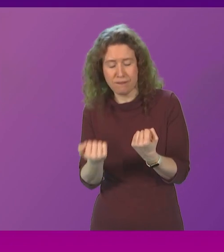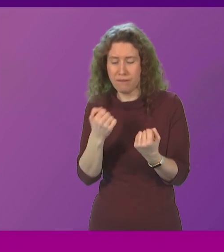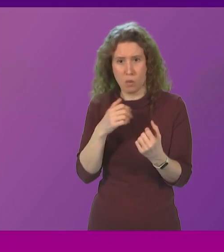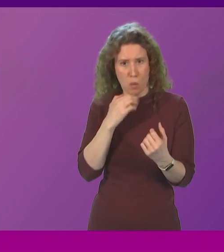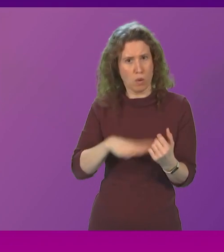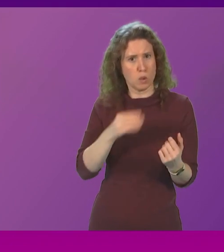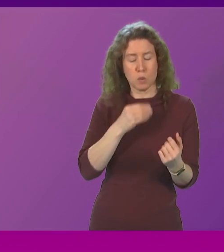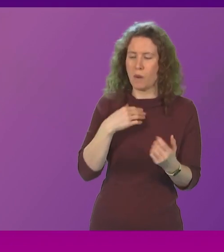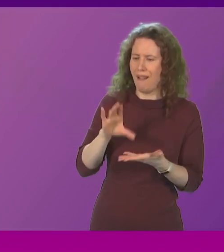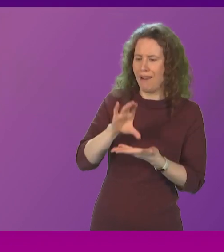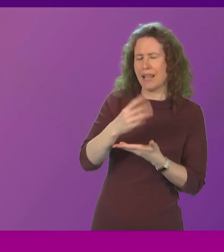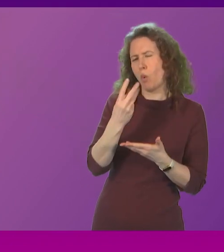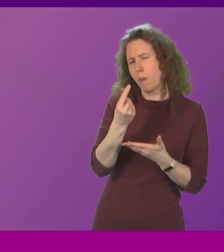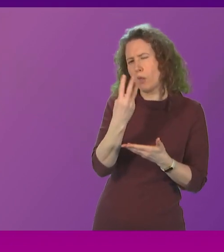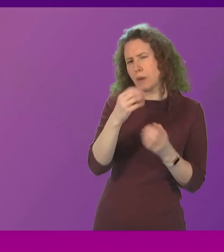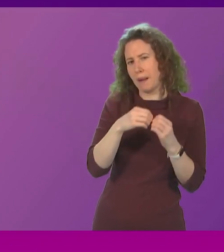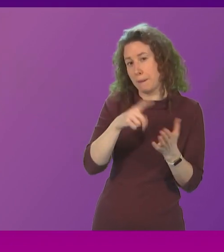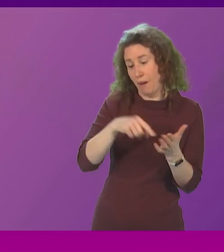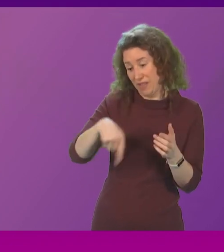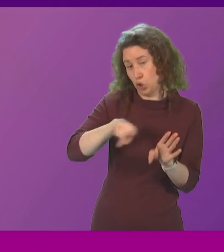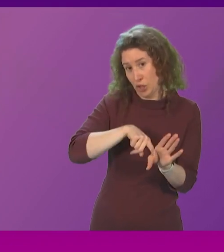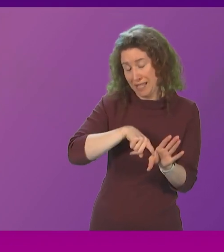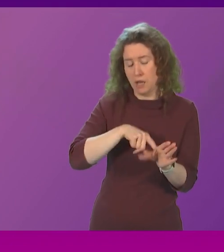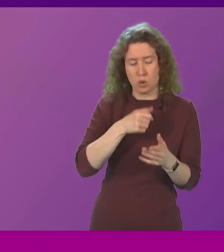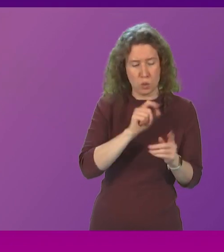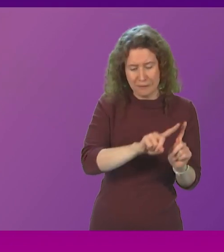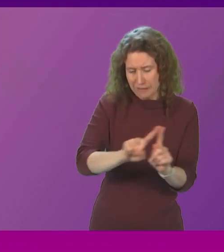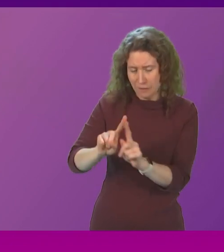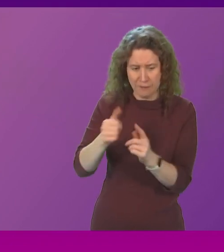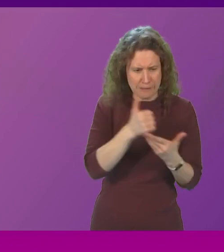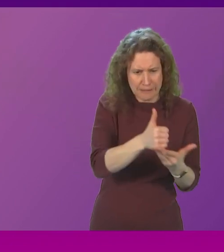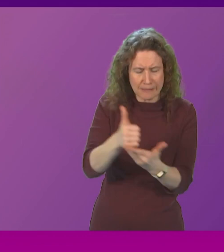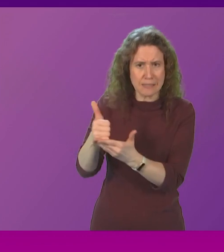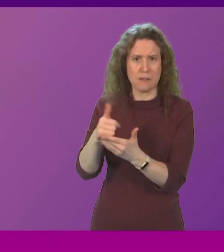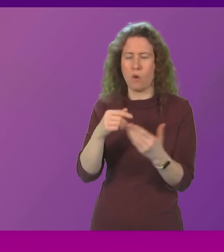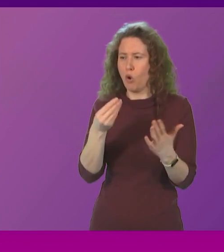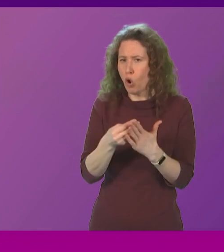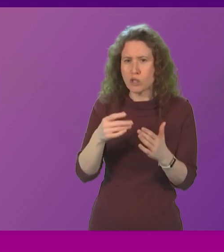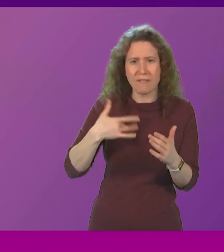this year to a range of measures to mitigate the impacts of the cost of living crisis.